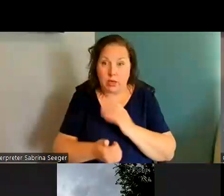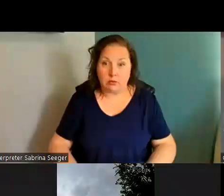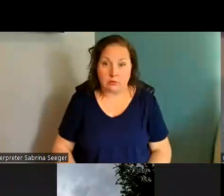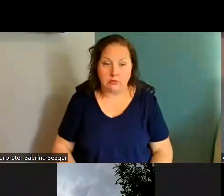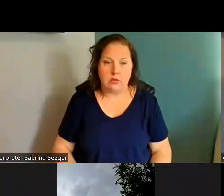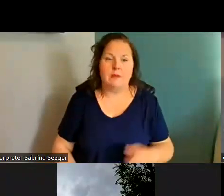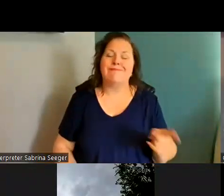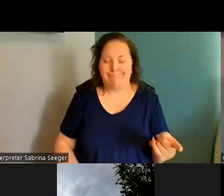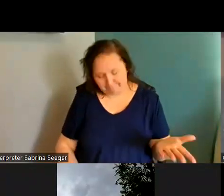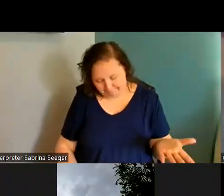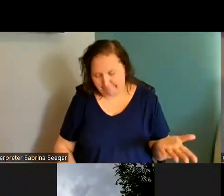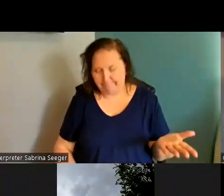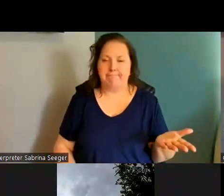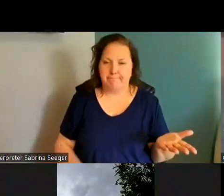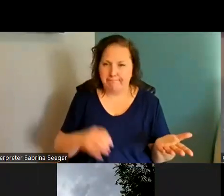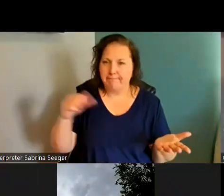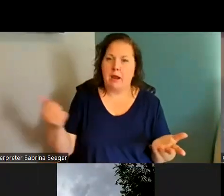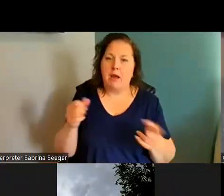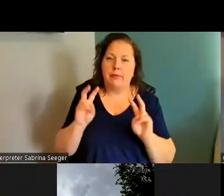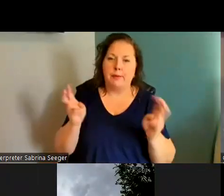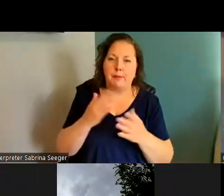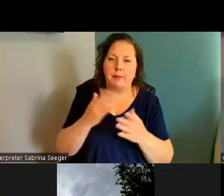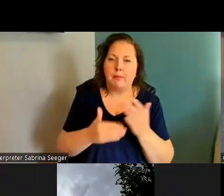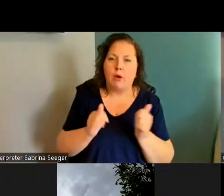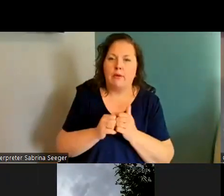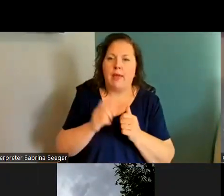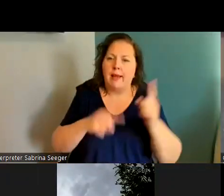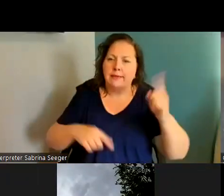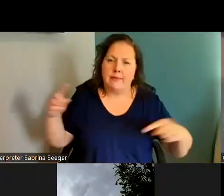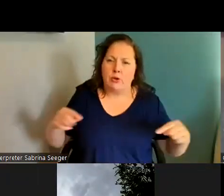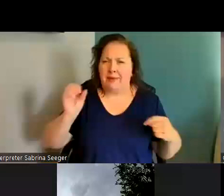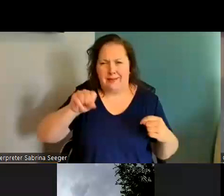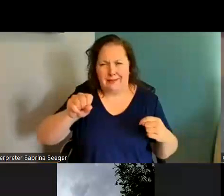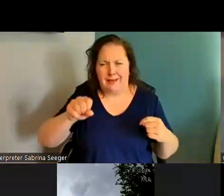This is another area that is going to have a lot of variability and it will manifest differently